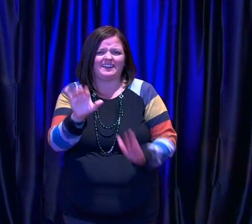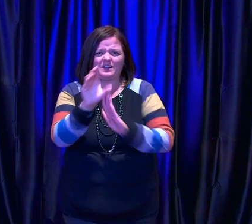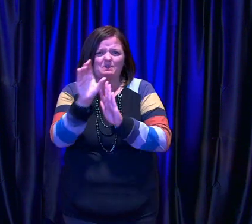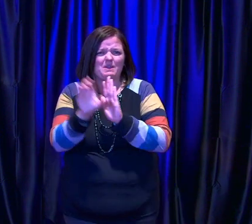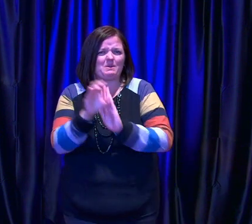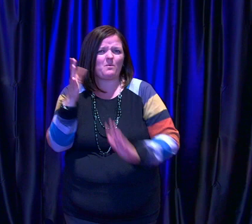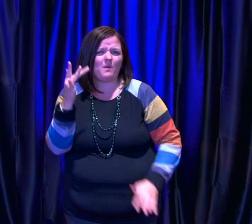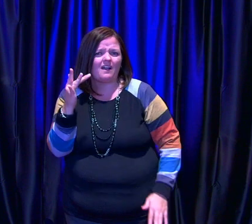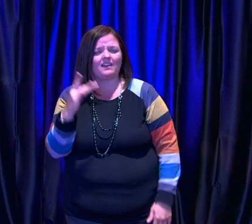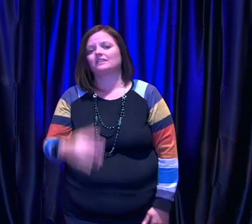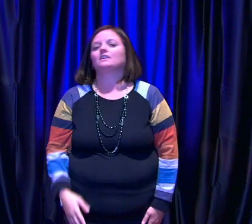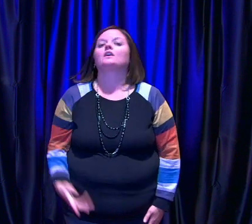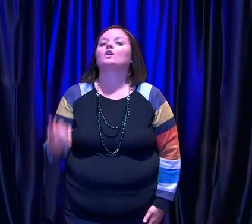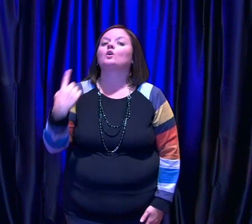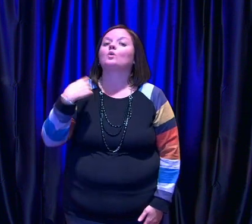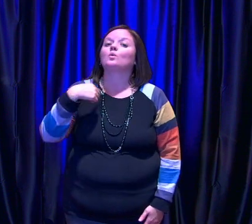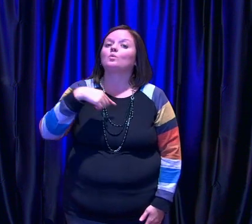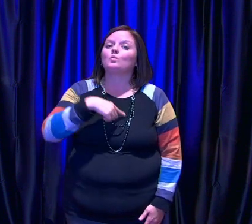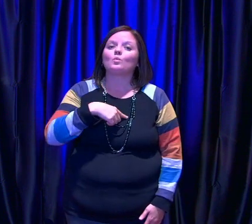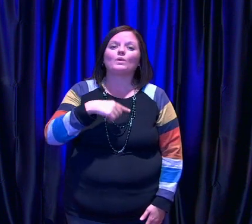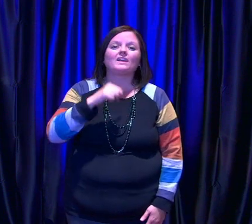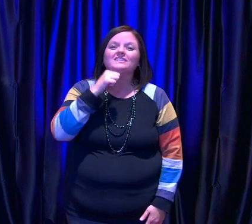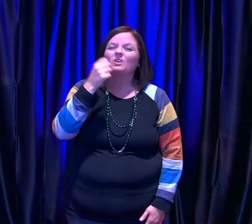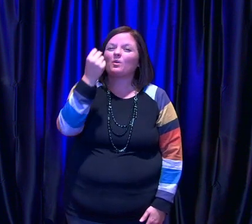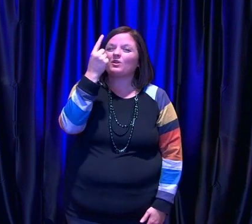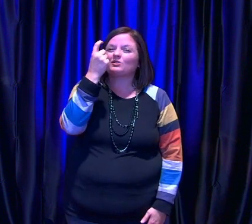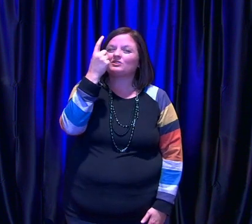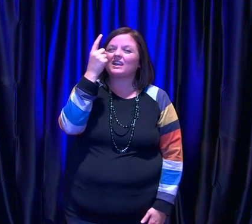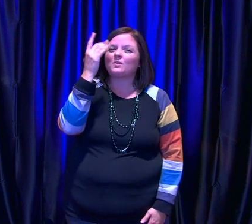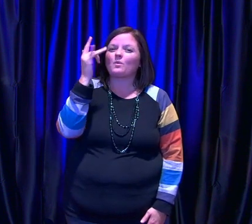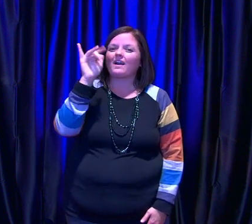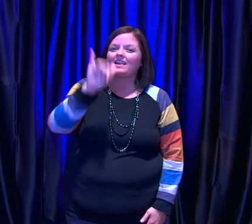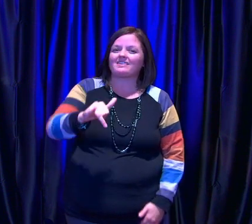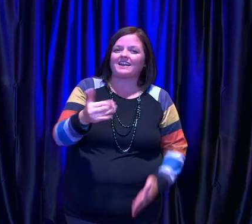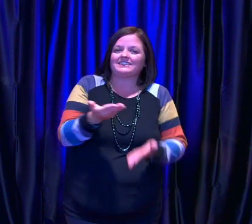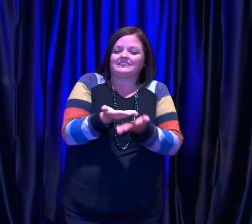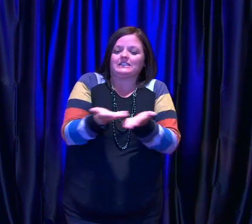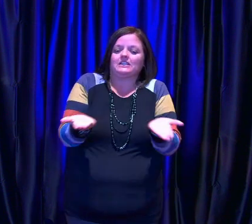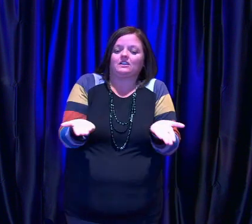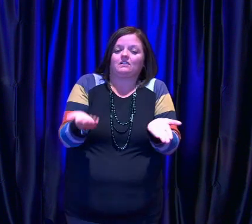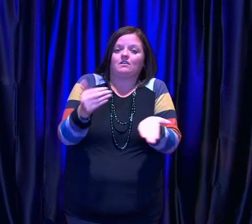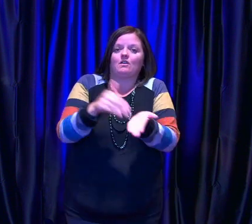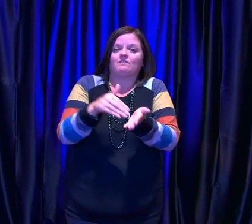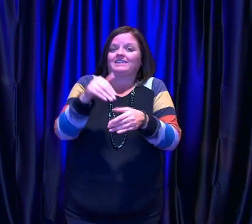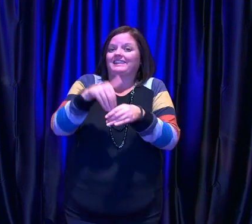we just we don't even get why that's in here and often in the church we don't